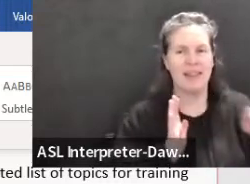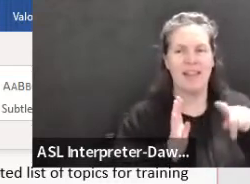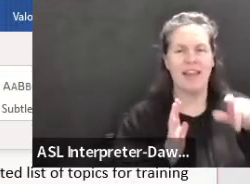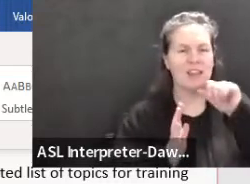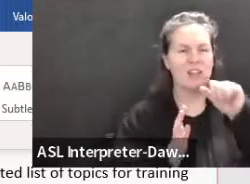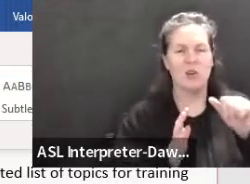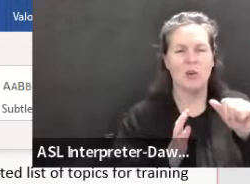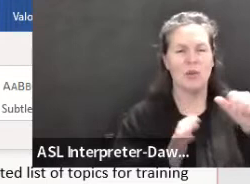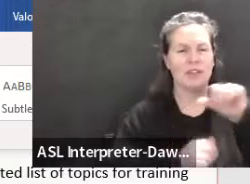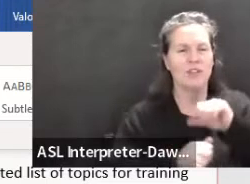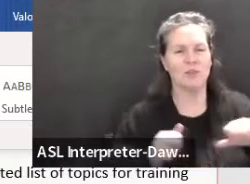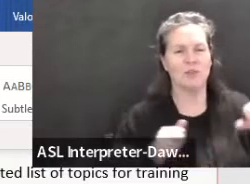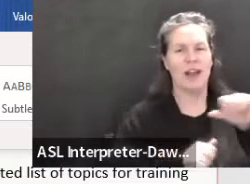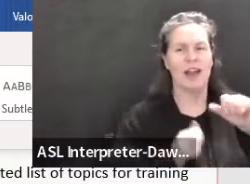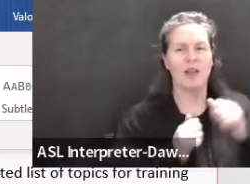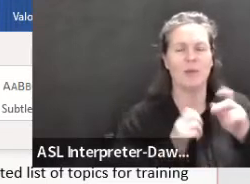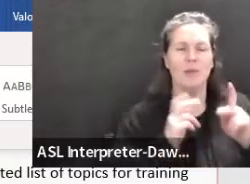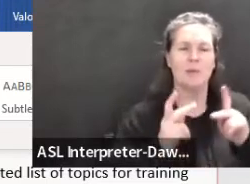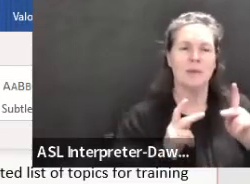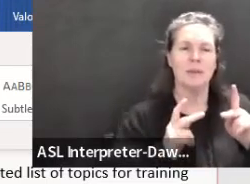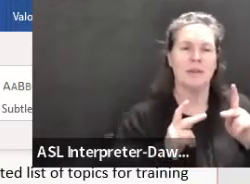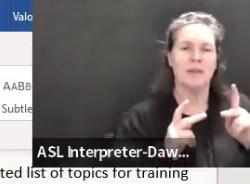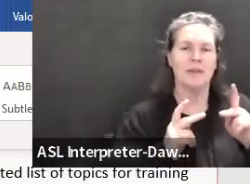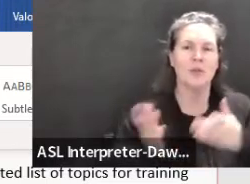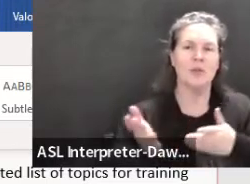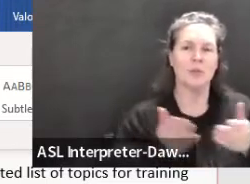who bring their animals in for care.